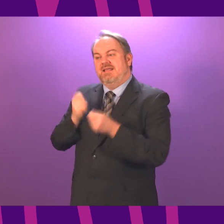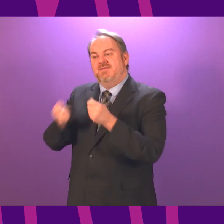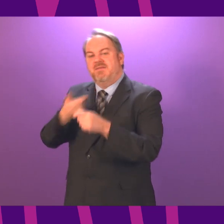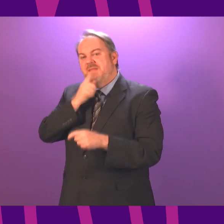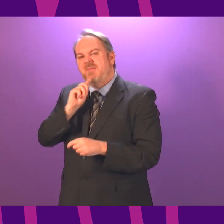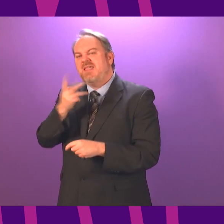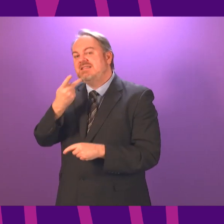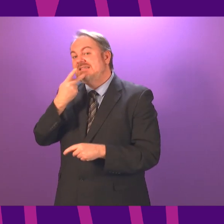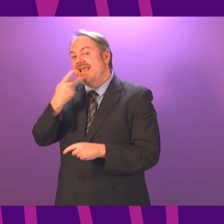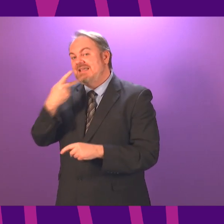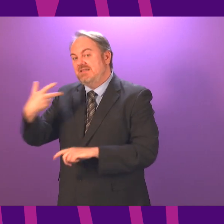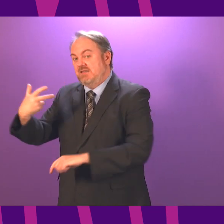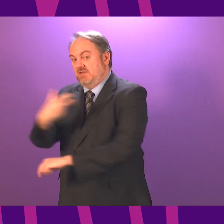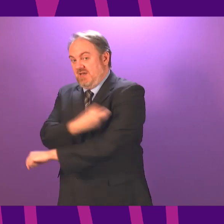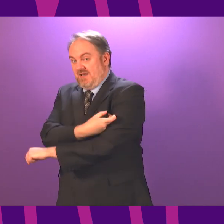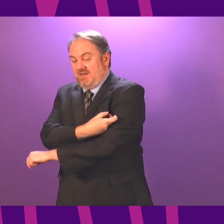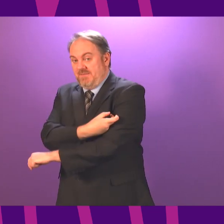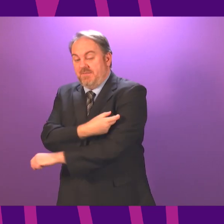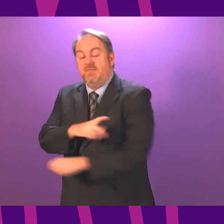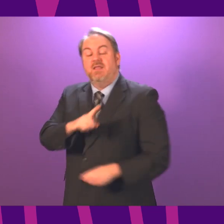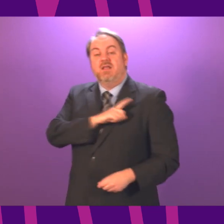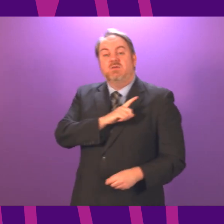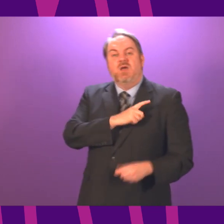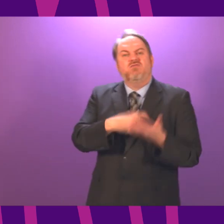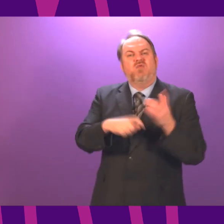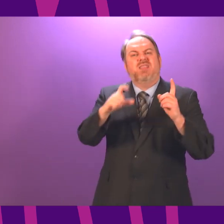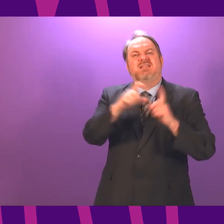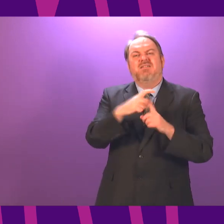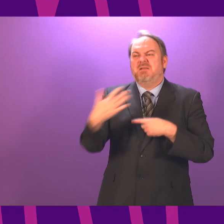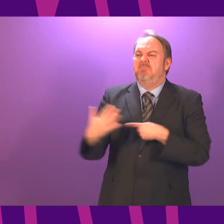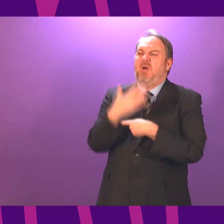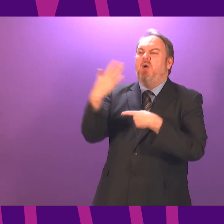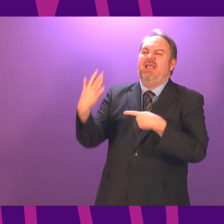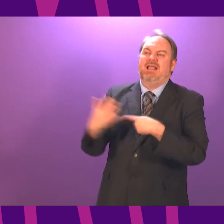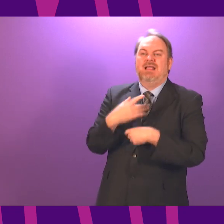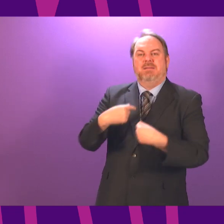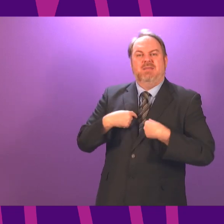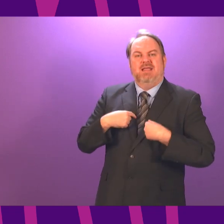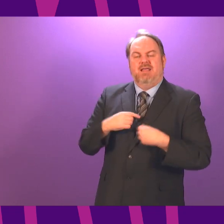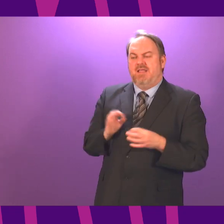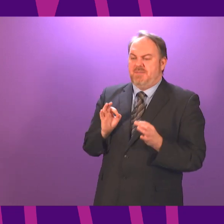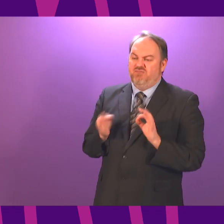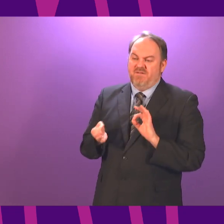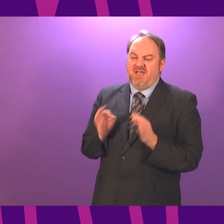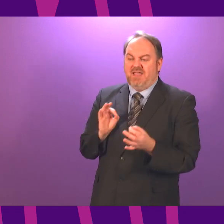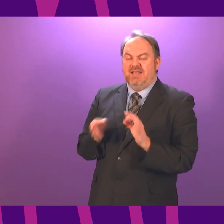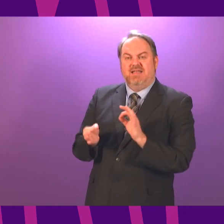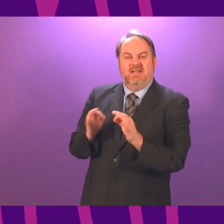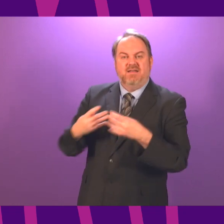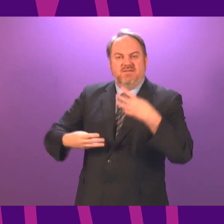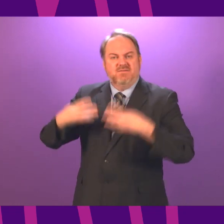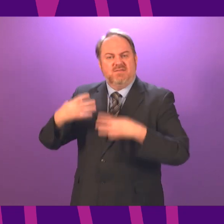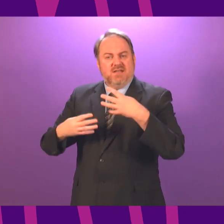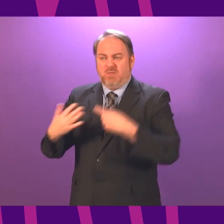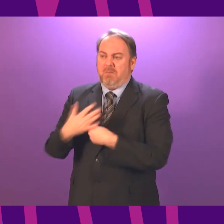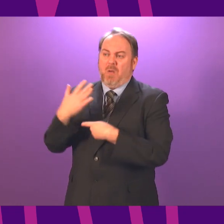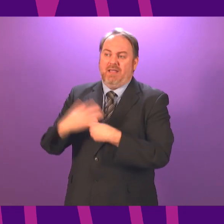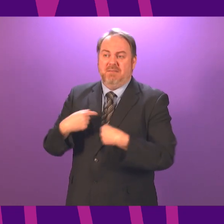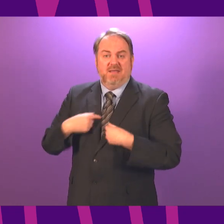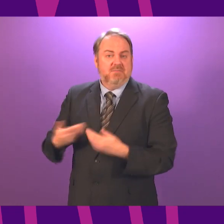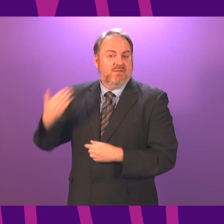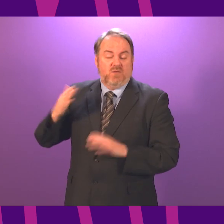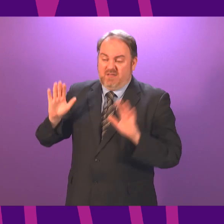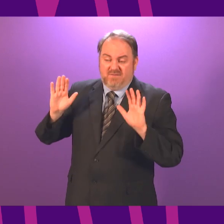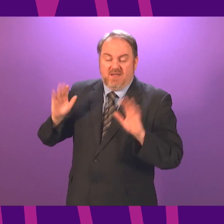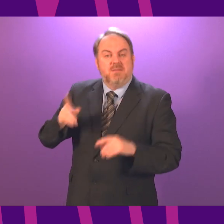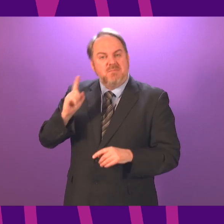Ruth Davidson mocked my reference to refining things earlier, but we need to refine everything